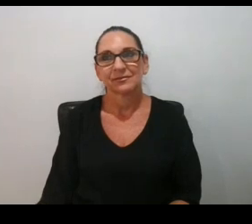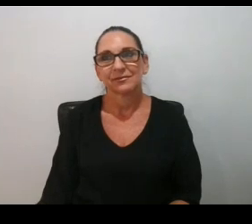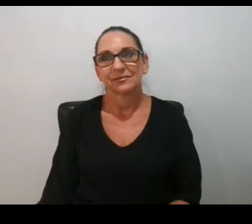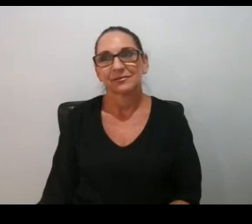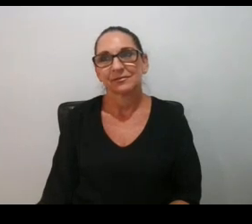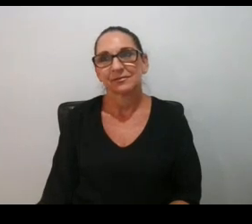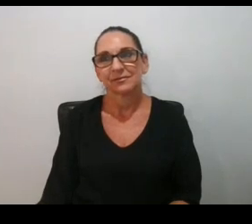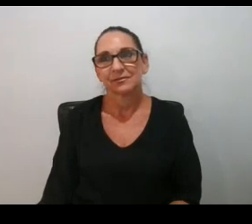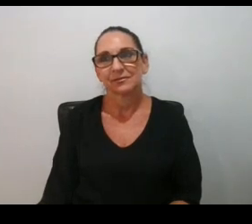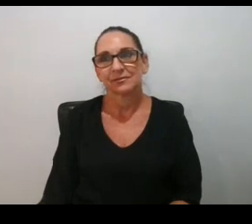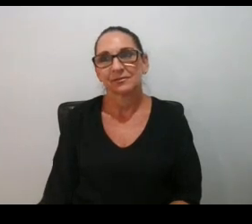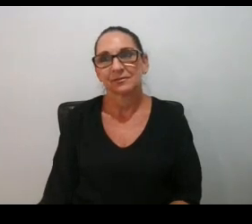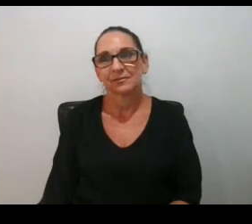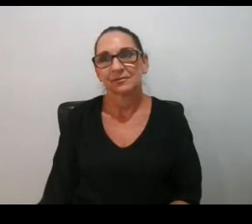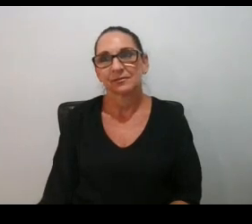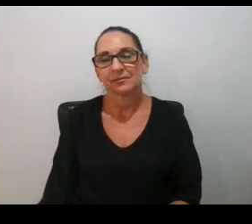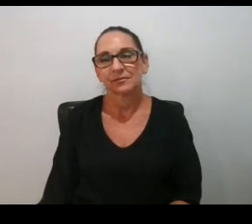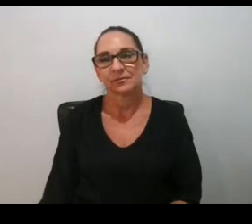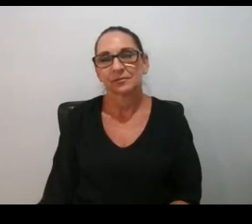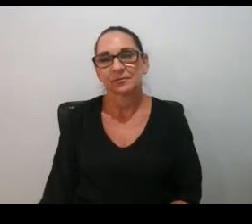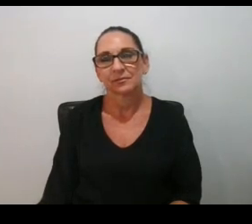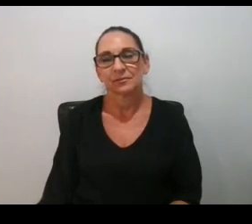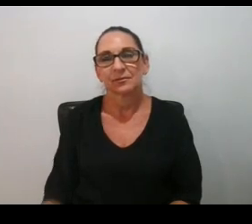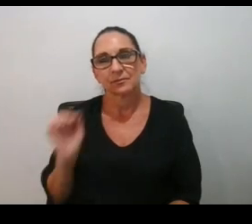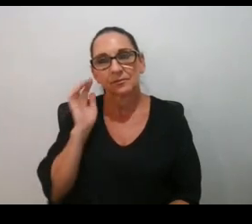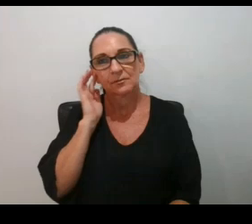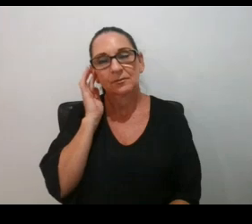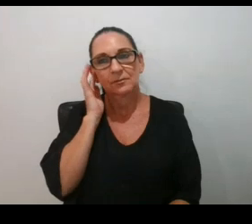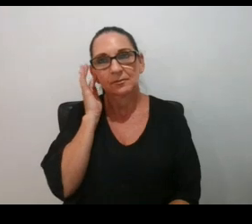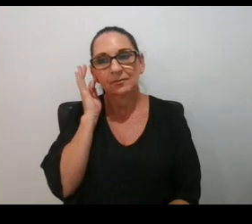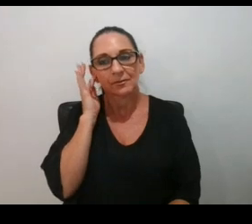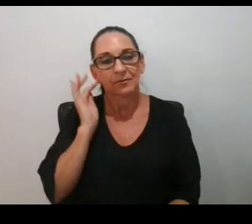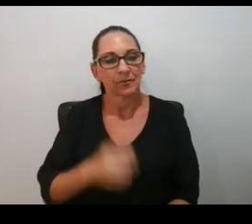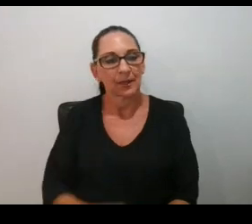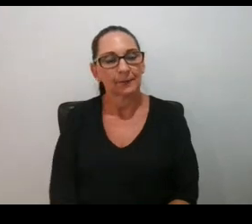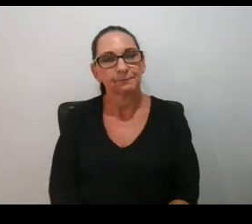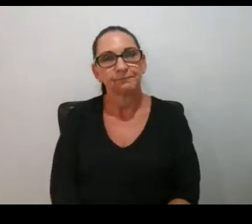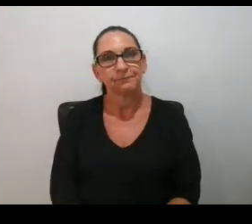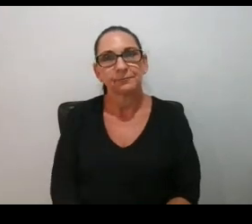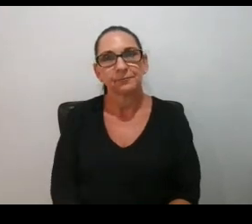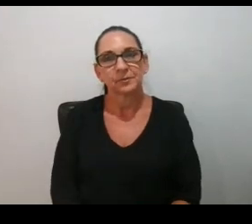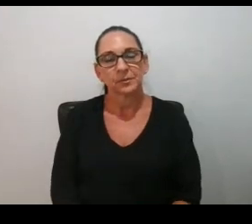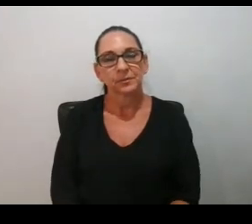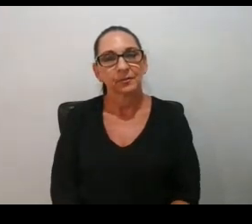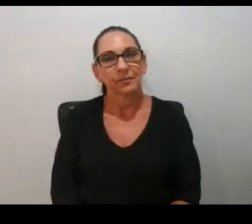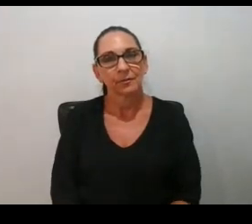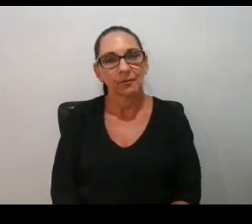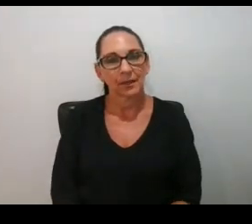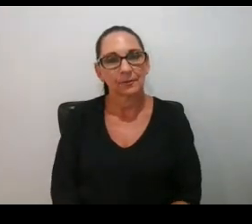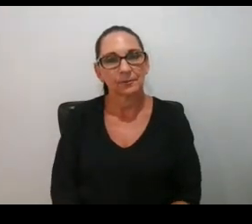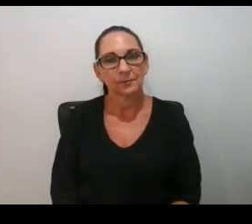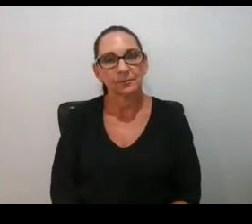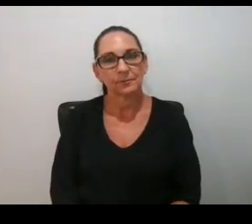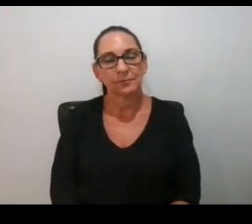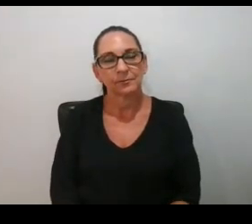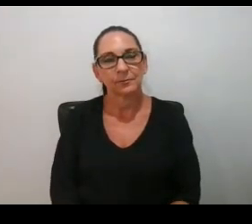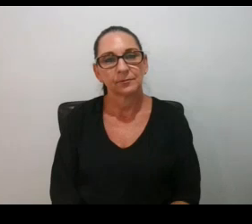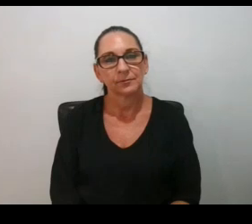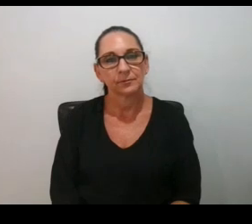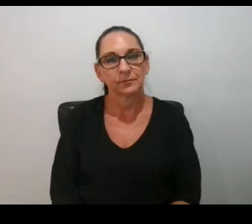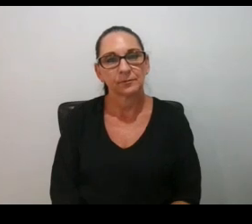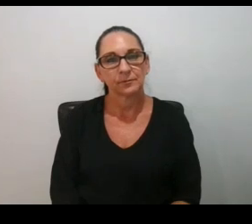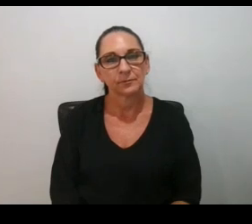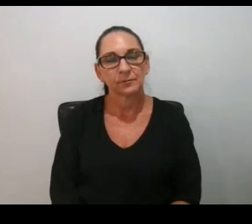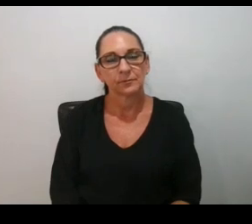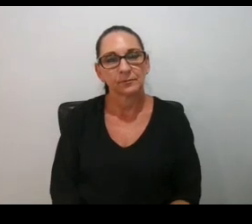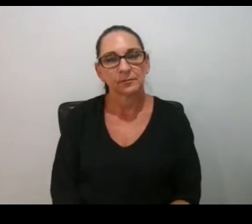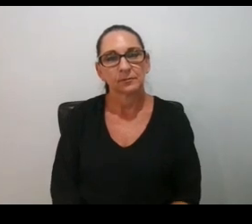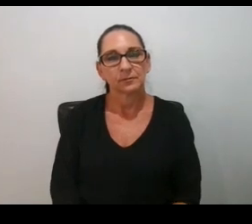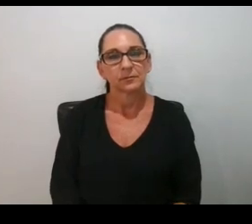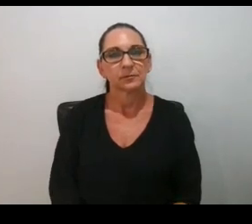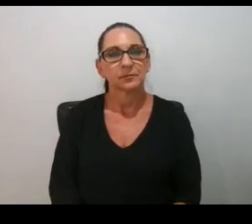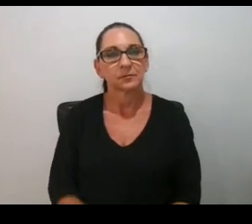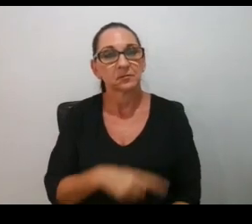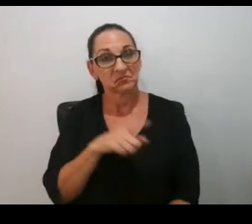seconds all right I'll close that off and share the results so we've got uh 39% lawyers that's our